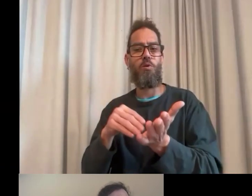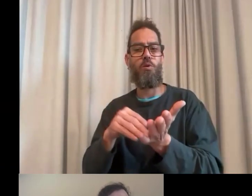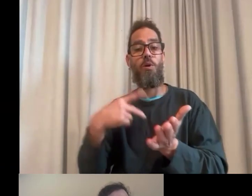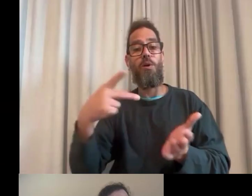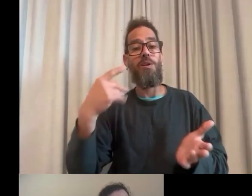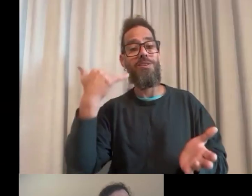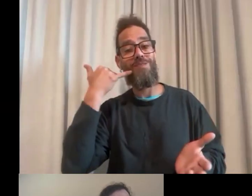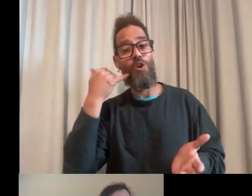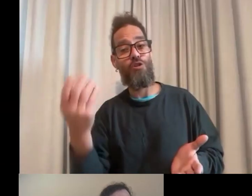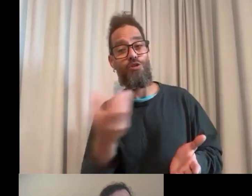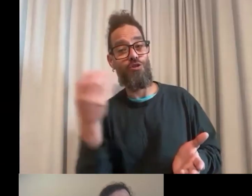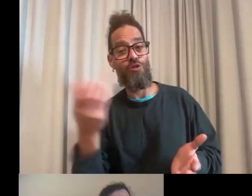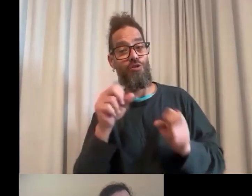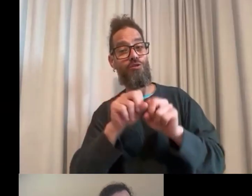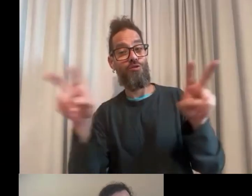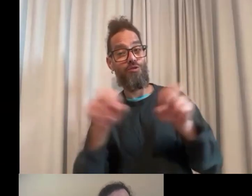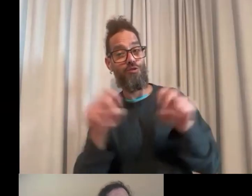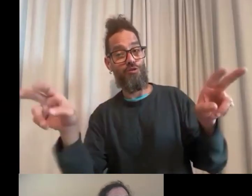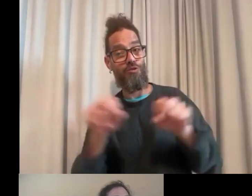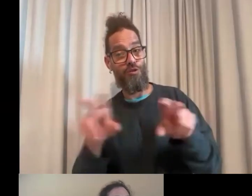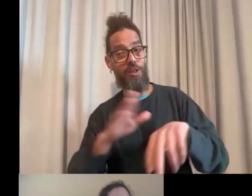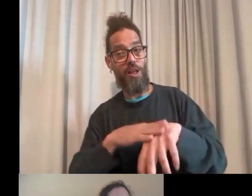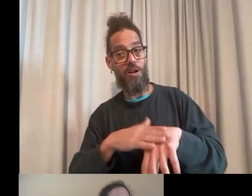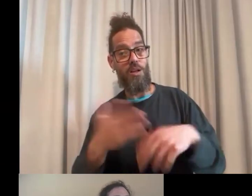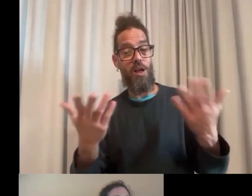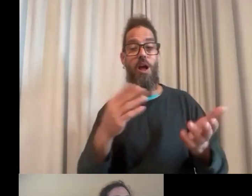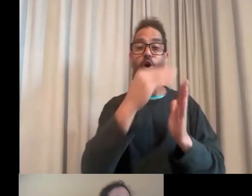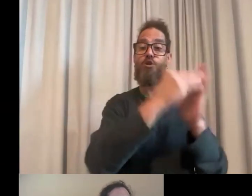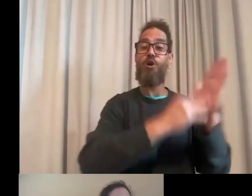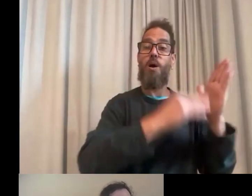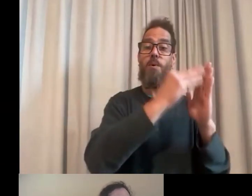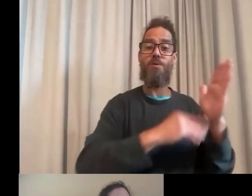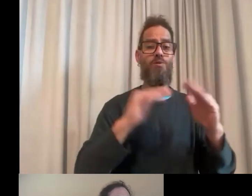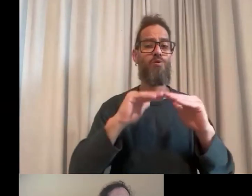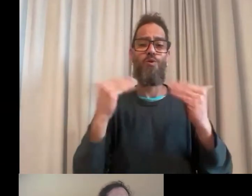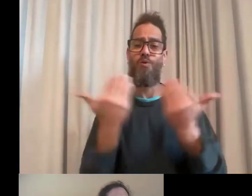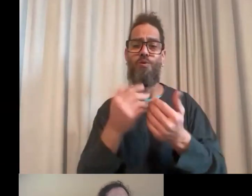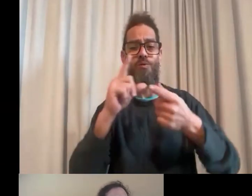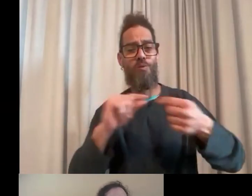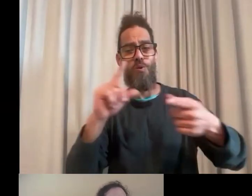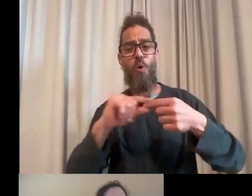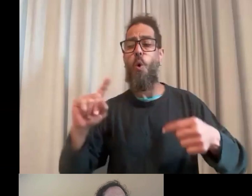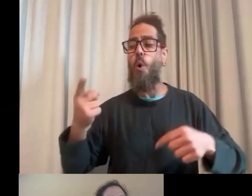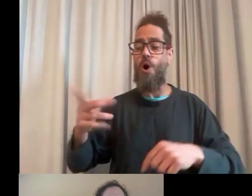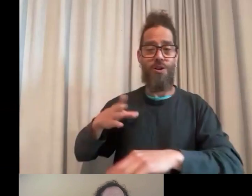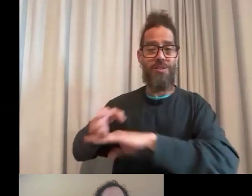facing mobile apps, and also has to explain this as well for documents.